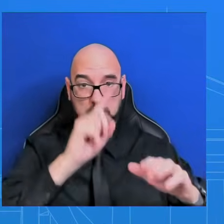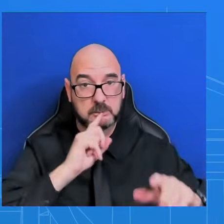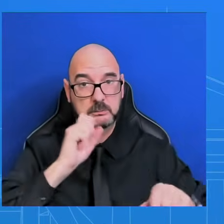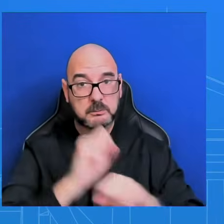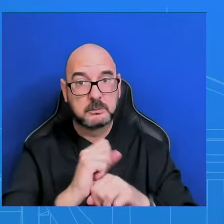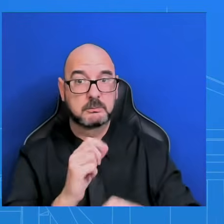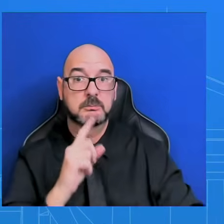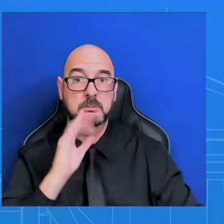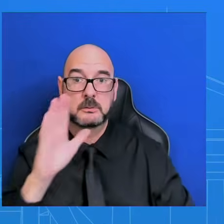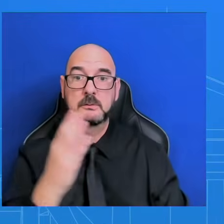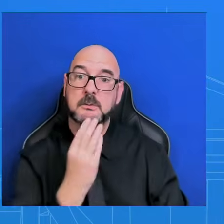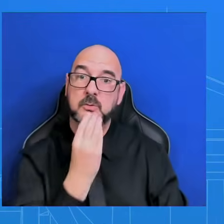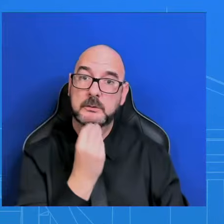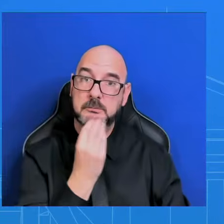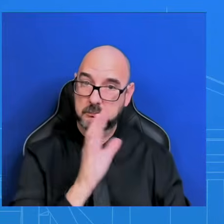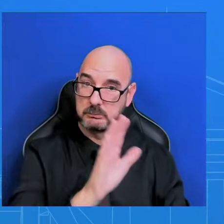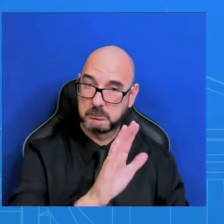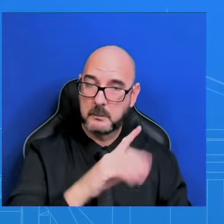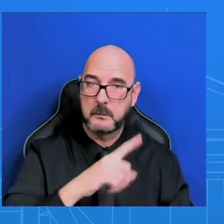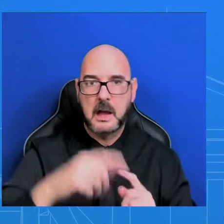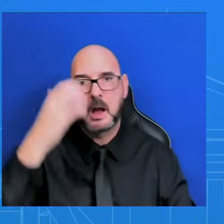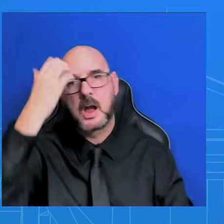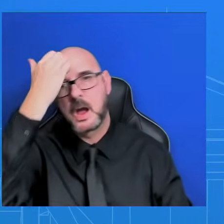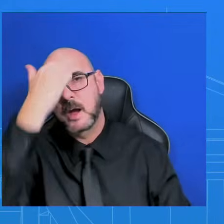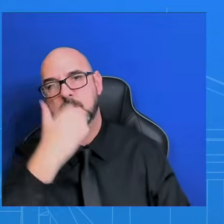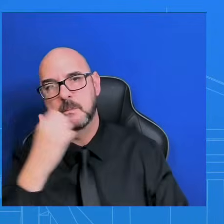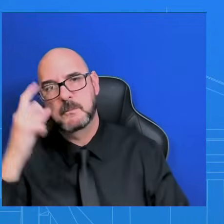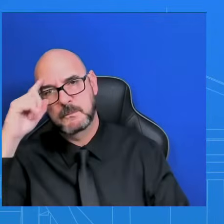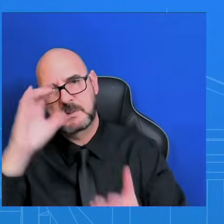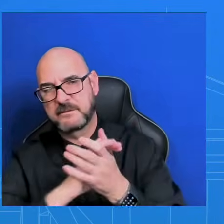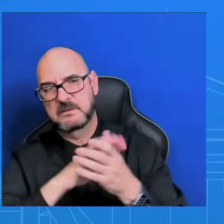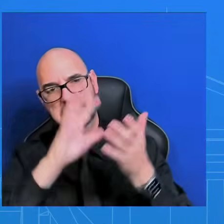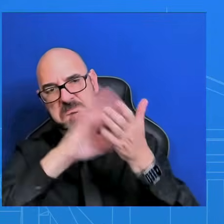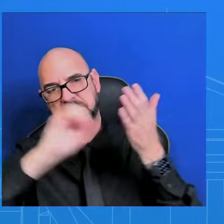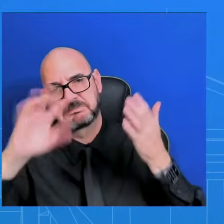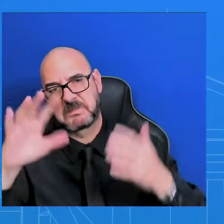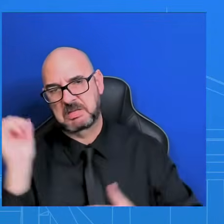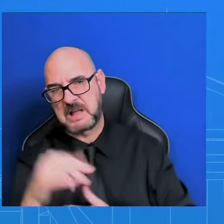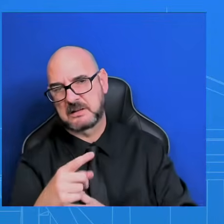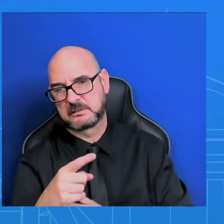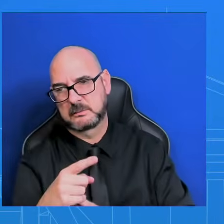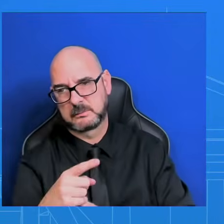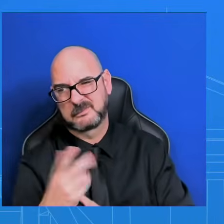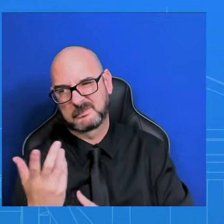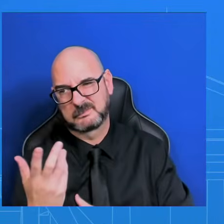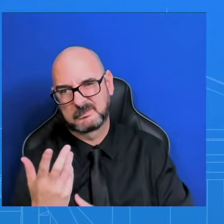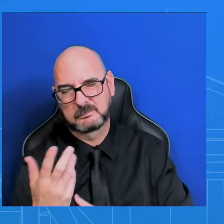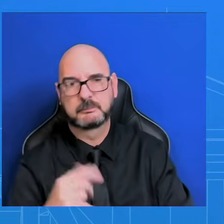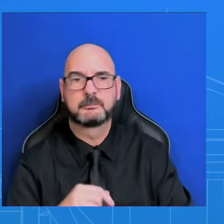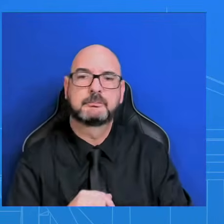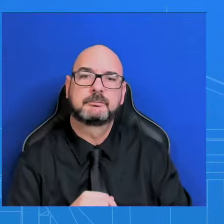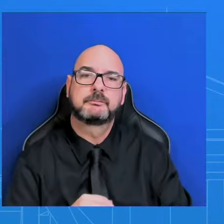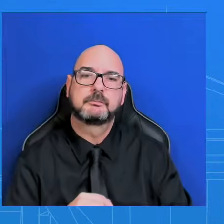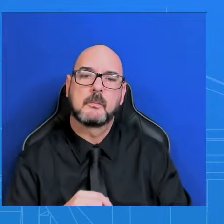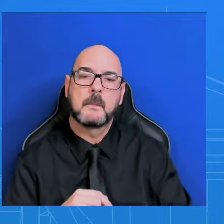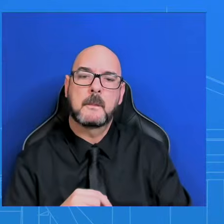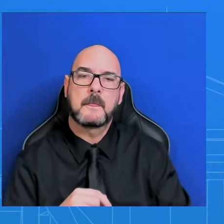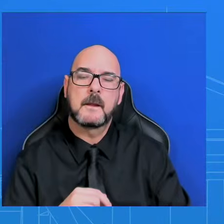So, again, it's -- it's not a phrase that -- that we recommend using, given because of that context. The Press: But this wasn't Hamas.